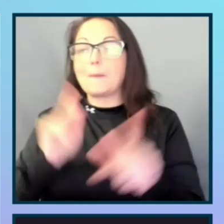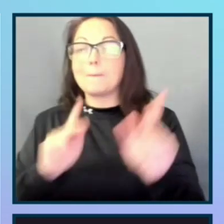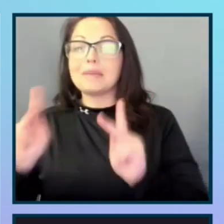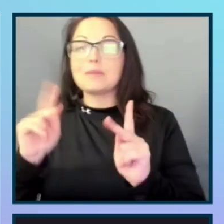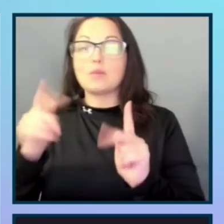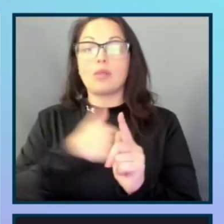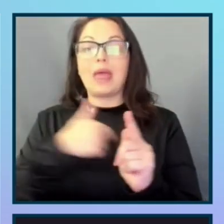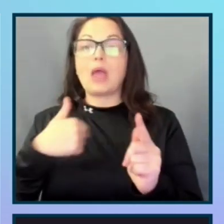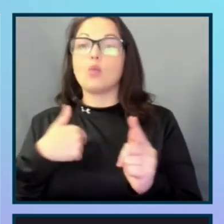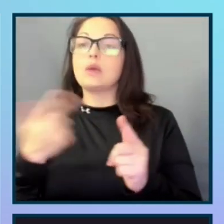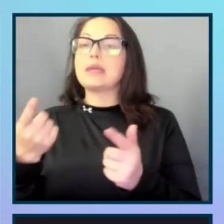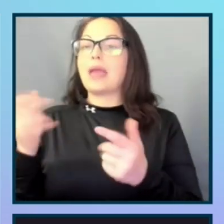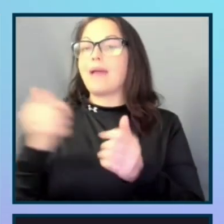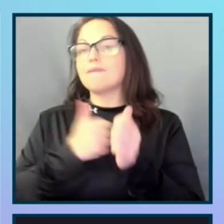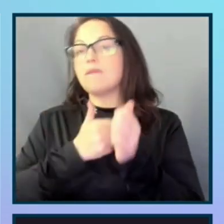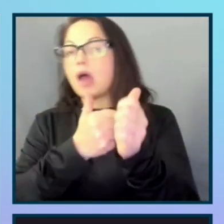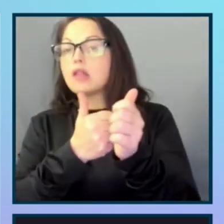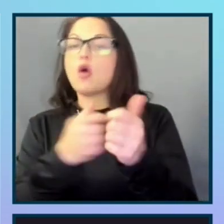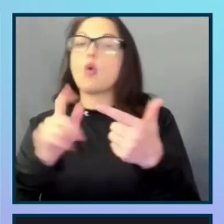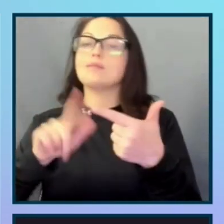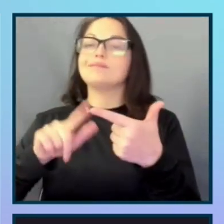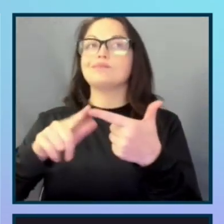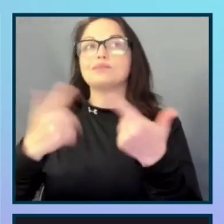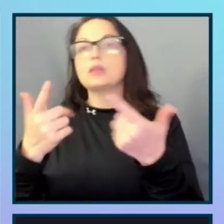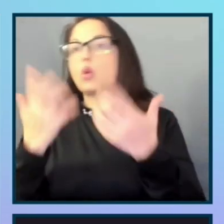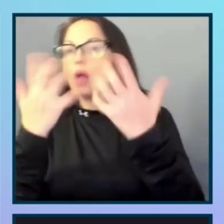our accommodations and our solutions from,